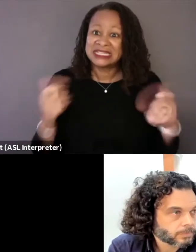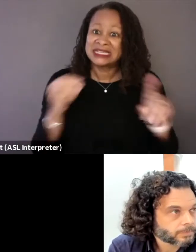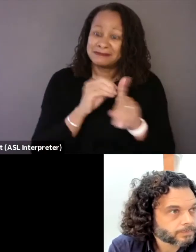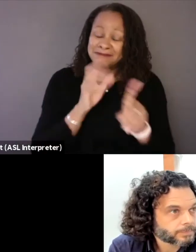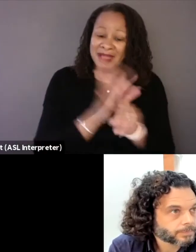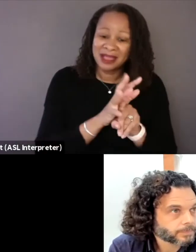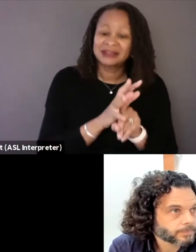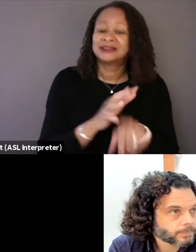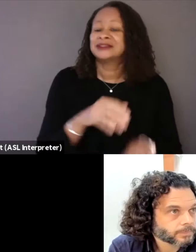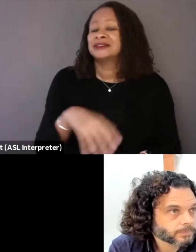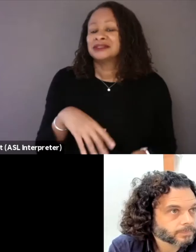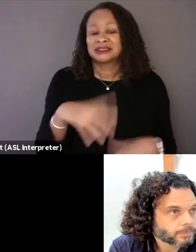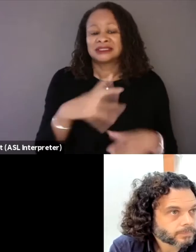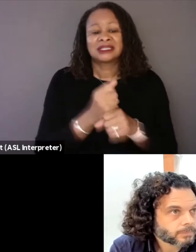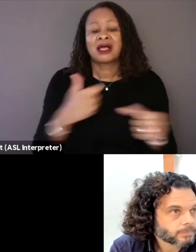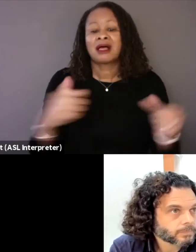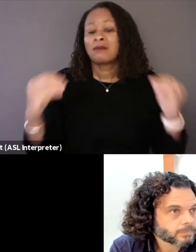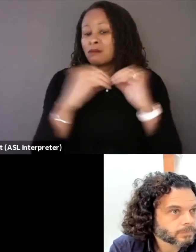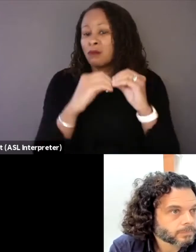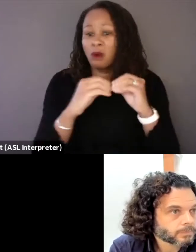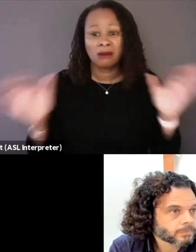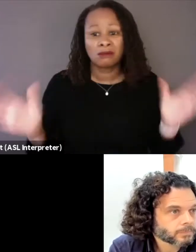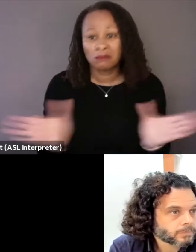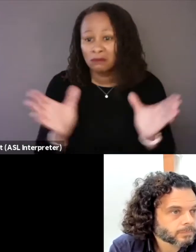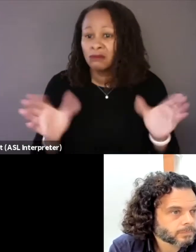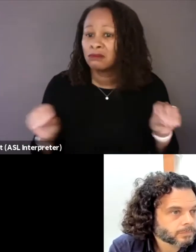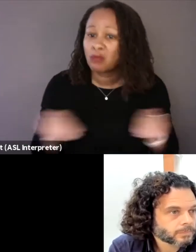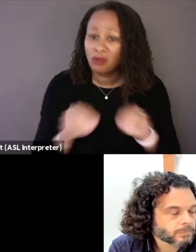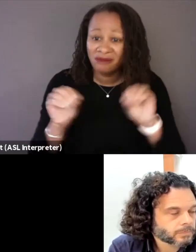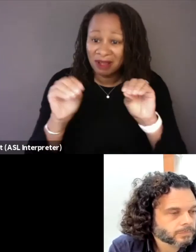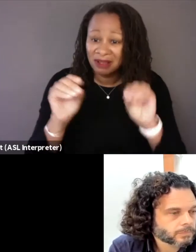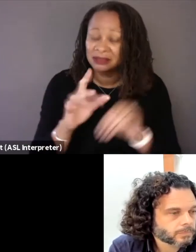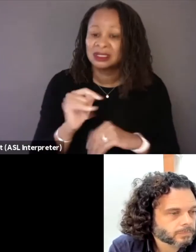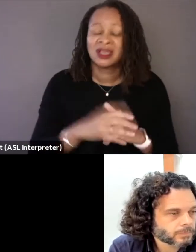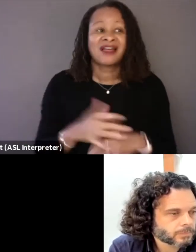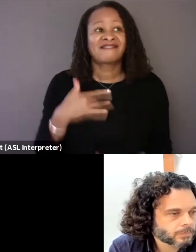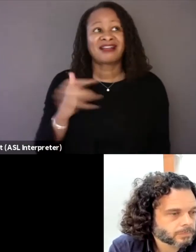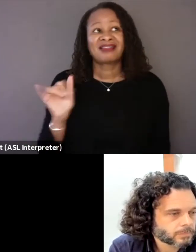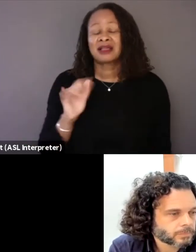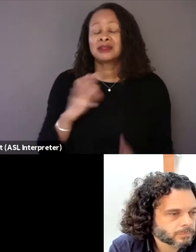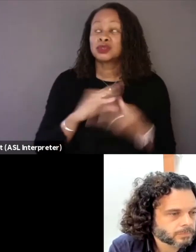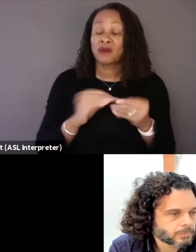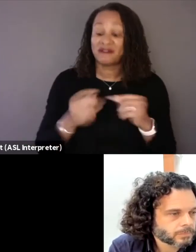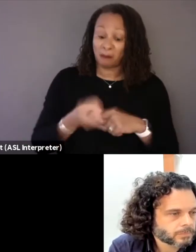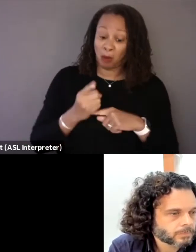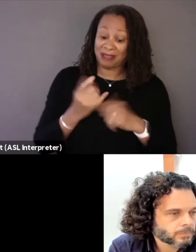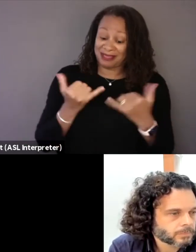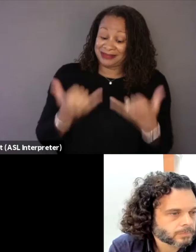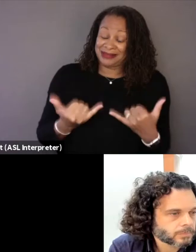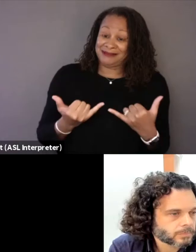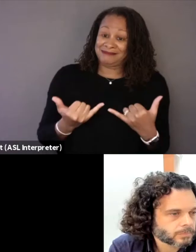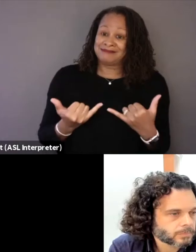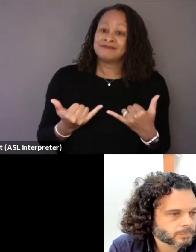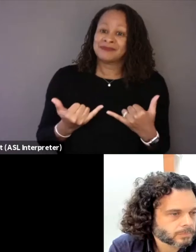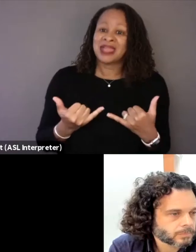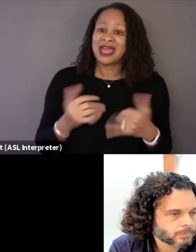and it's just getting a lot more momentum. So it kind of felt like a story of the moment in that way I think we wanted to make sure we could tell it the way we